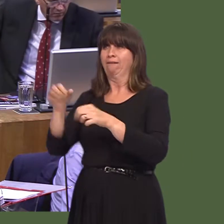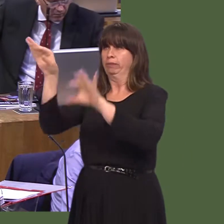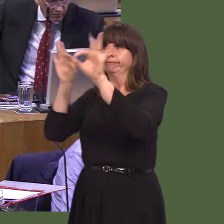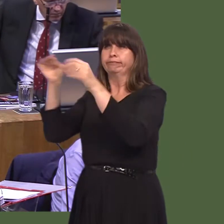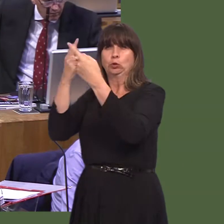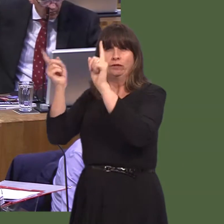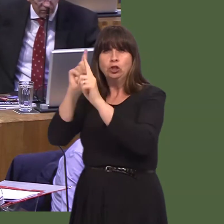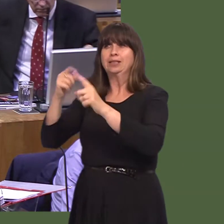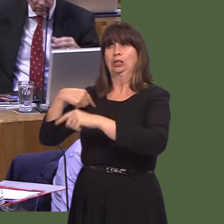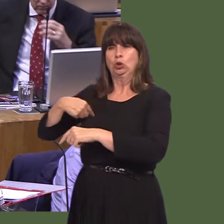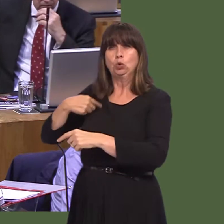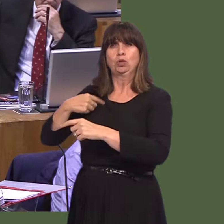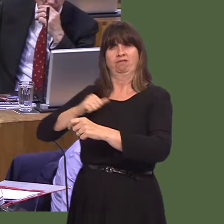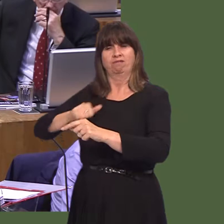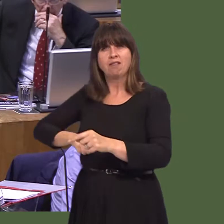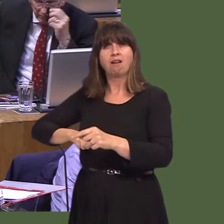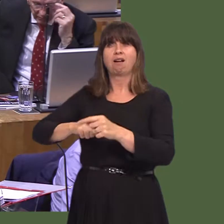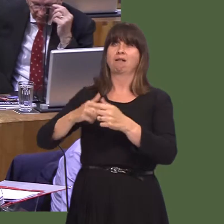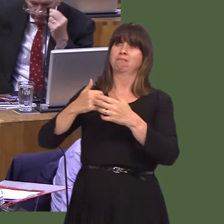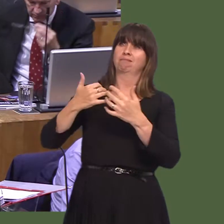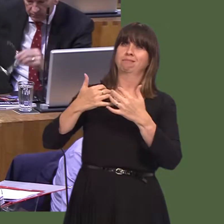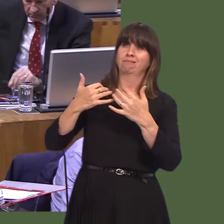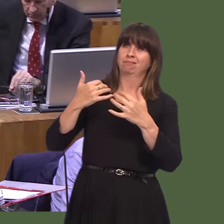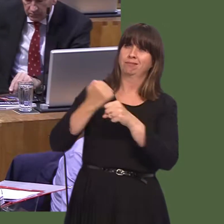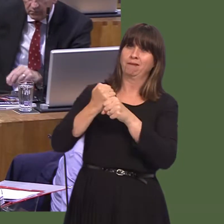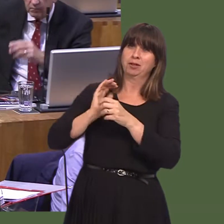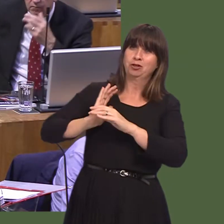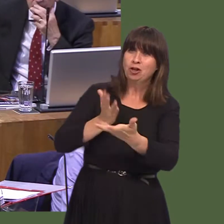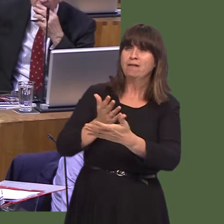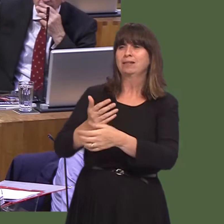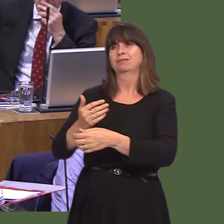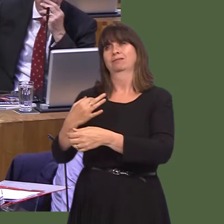from universities, trade unions, agriculture, public services, politicians and the third sector.